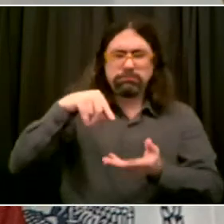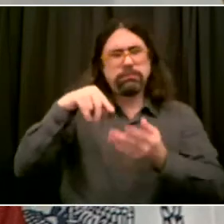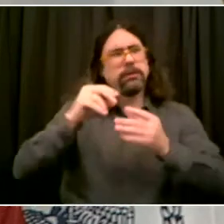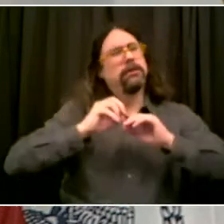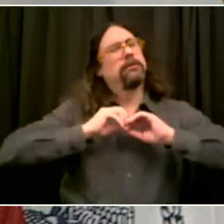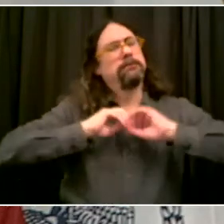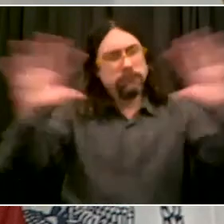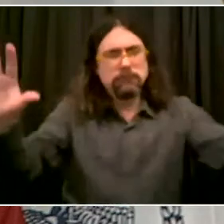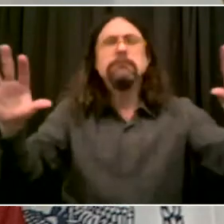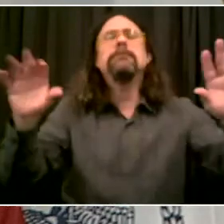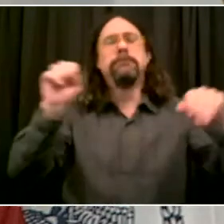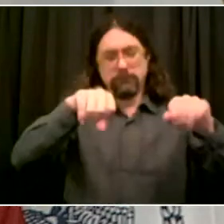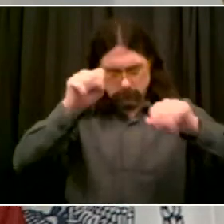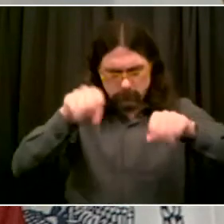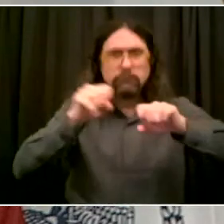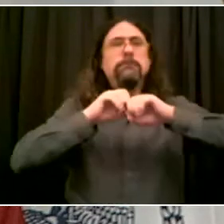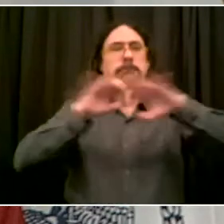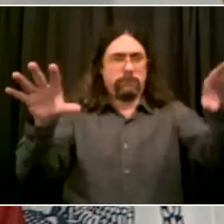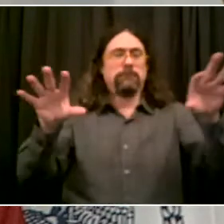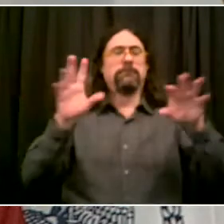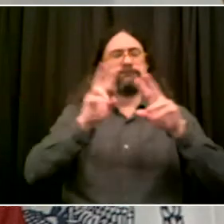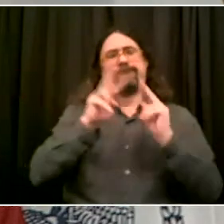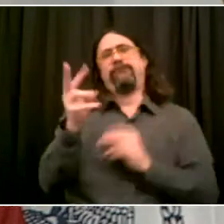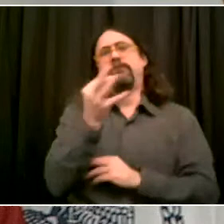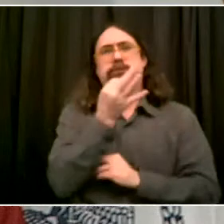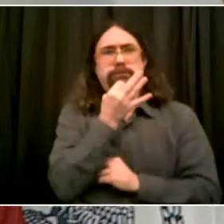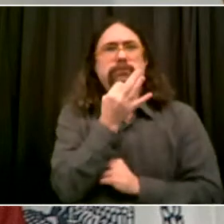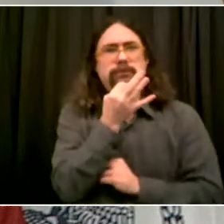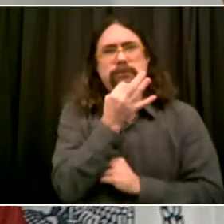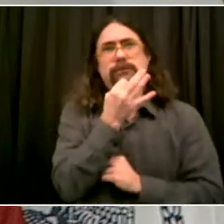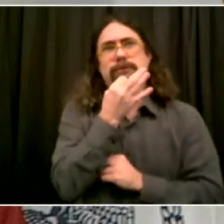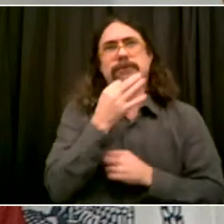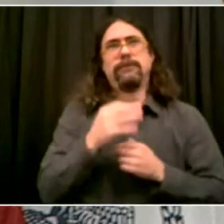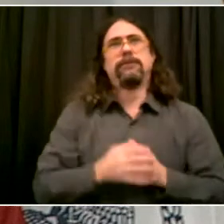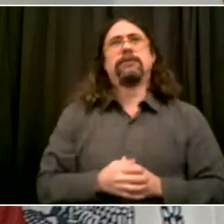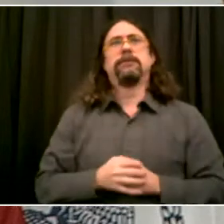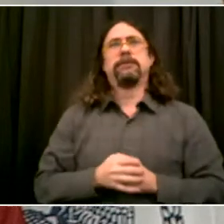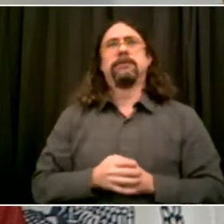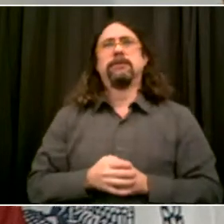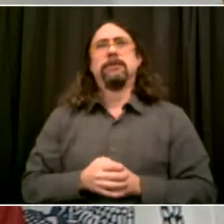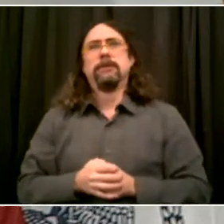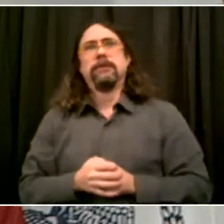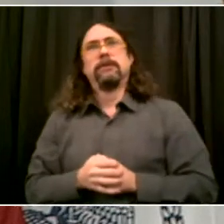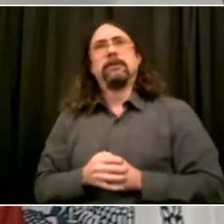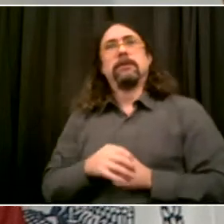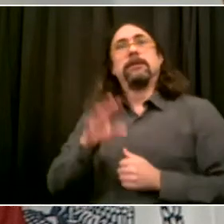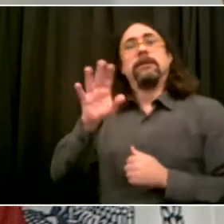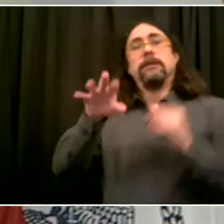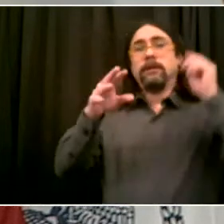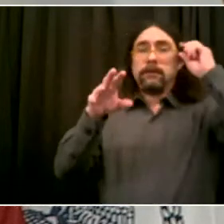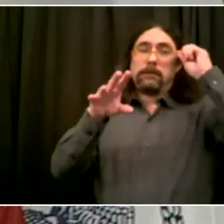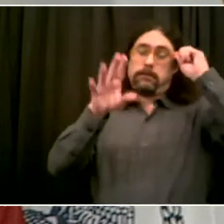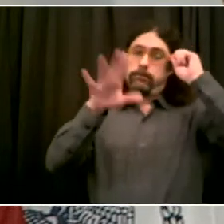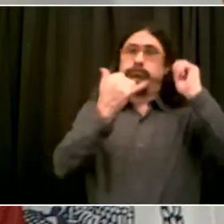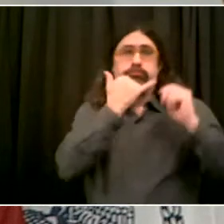WE ARE GETTING THIS DATA TO YOU IN A MATTER OF DAYS BUT HAS TO BE ACCURATE. PART T F OWHAT WE SASAIW N THE INITIAL DATA DID NOT GIVE A VERY COMPLETE ARE